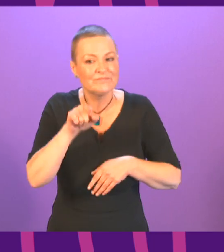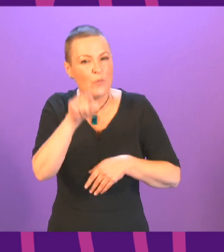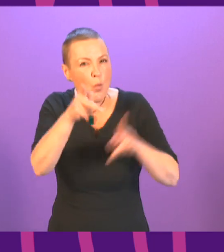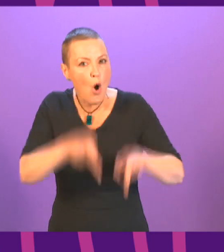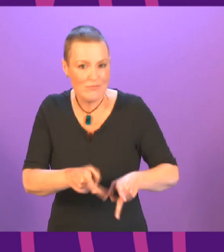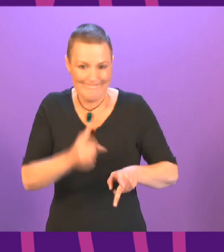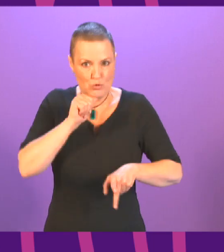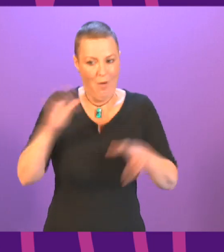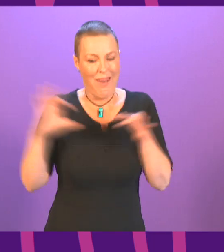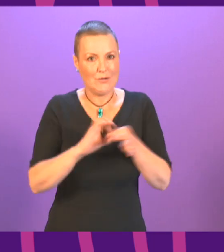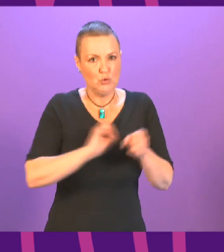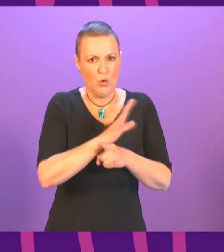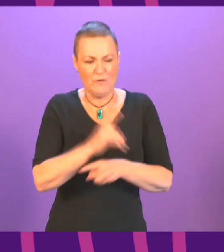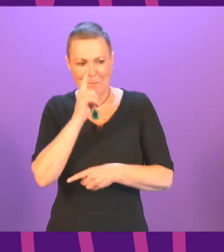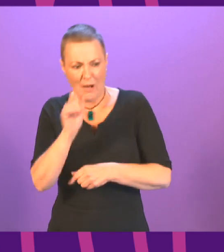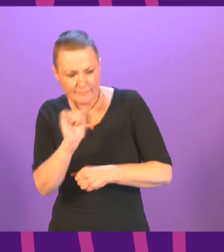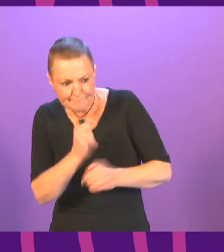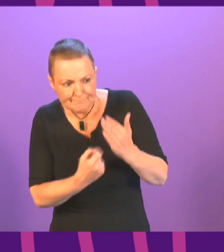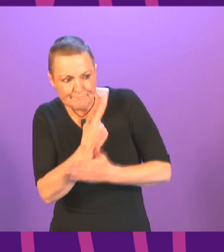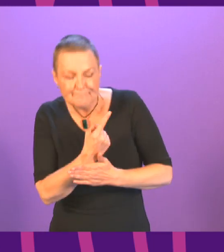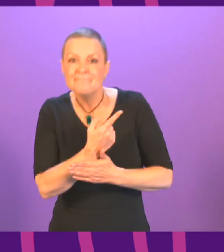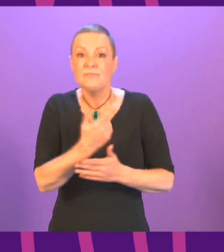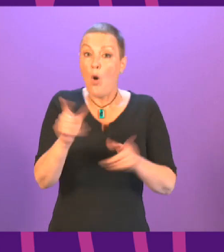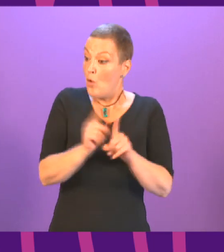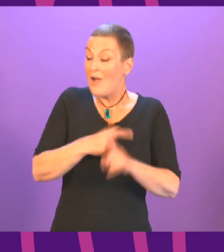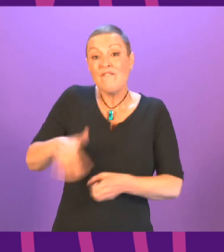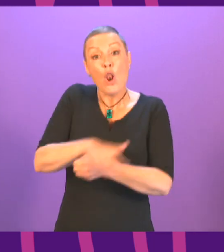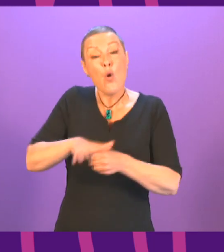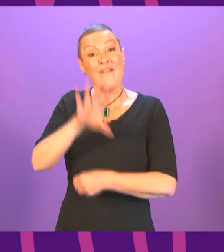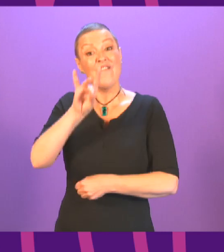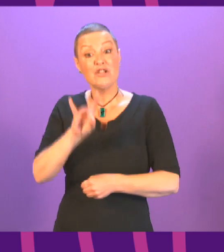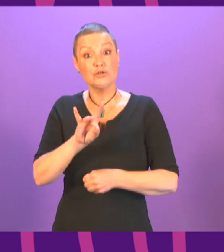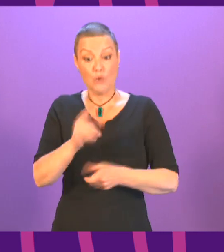non-Covid wards where there is a cluster. Local infection prevention and control teams